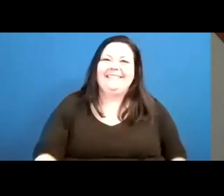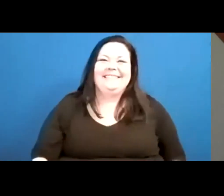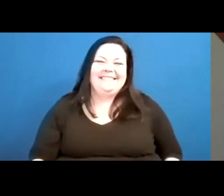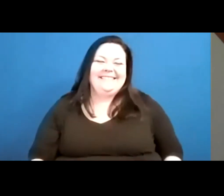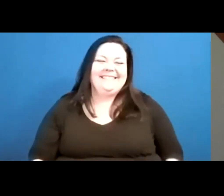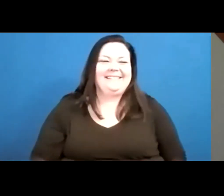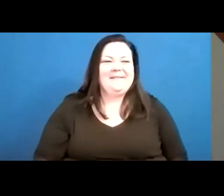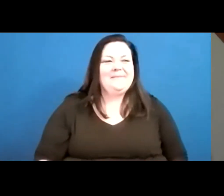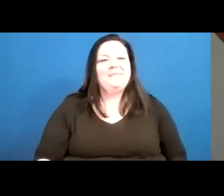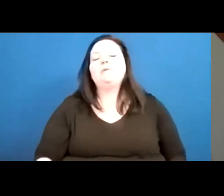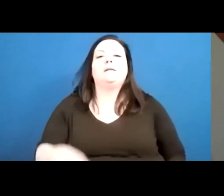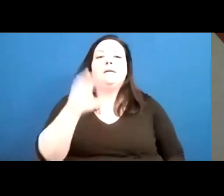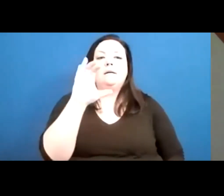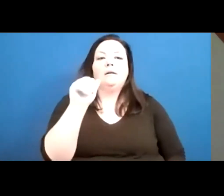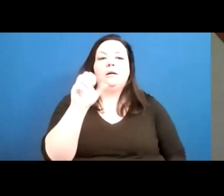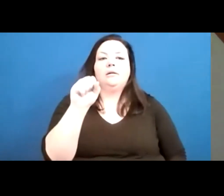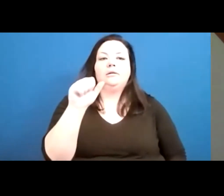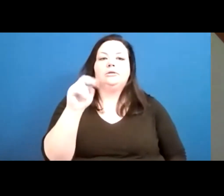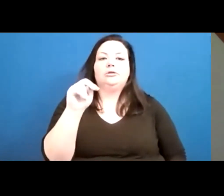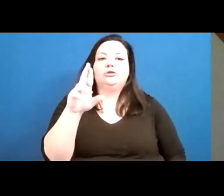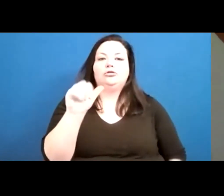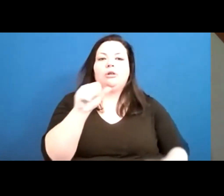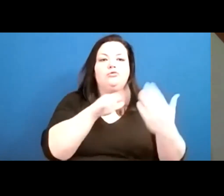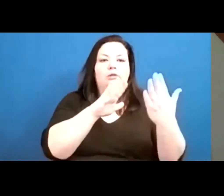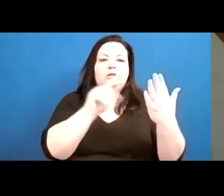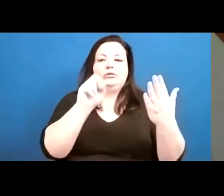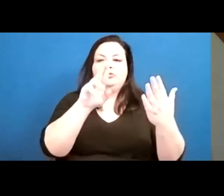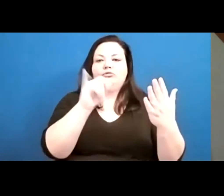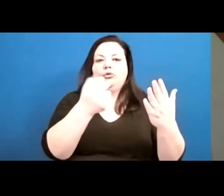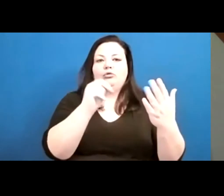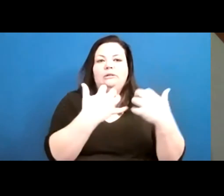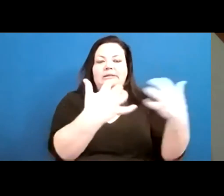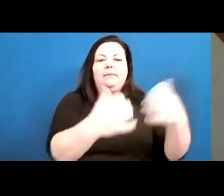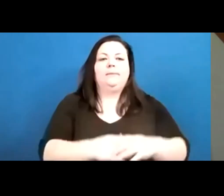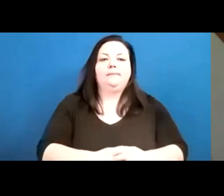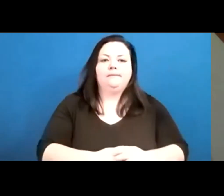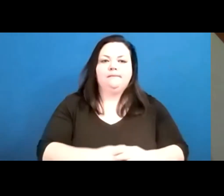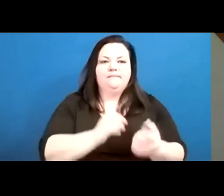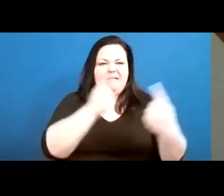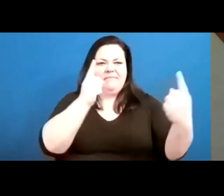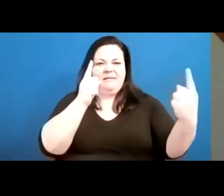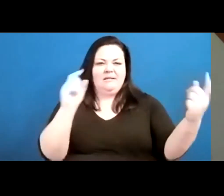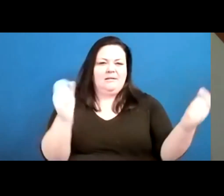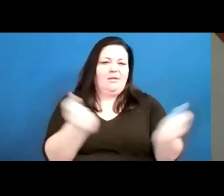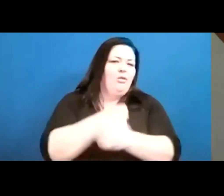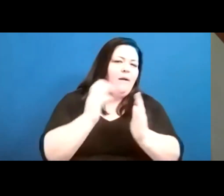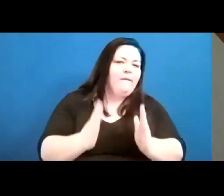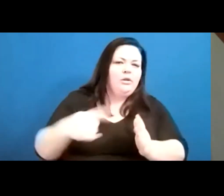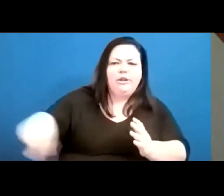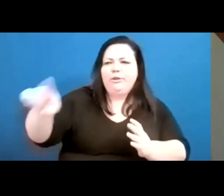"cassandra addresses the trojan assembly" enemies, lovers, and you who just came to watch,/